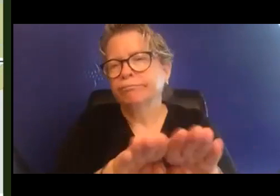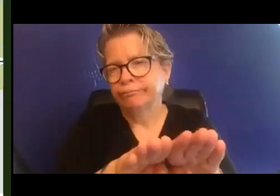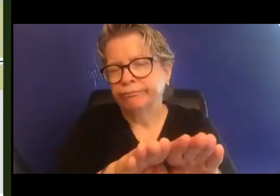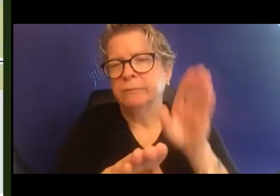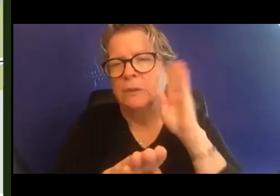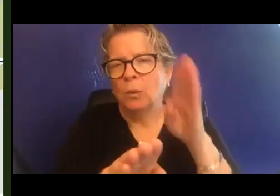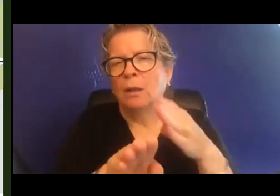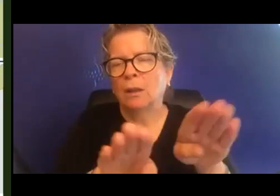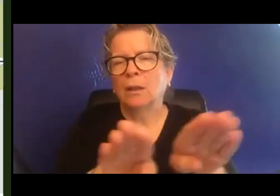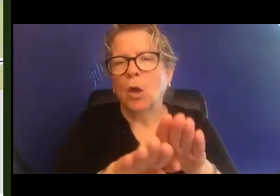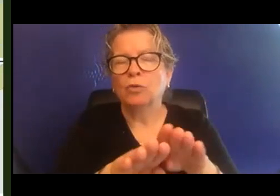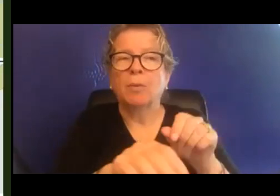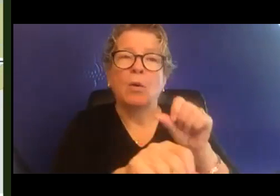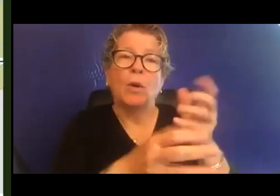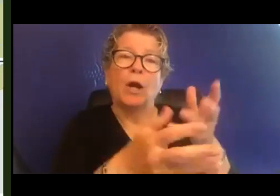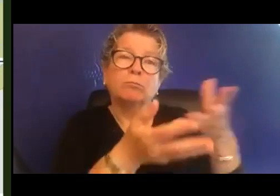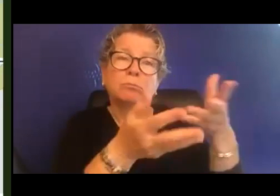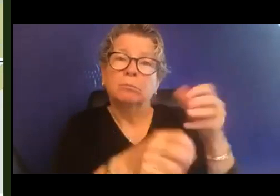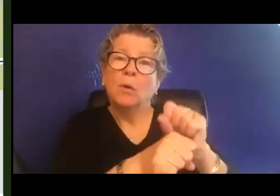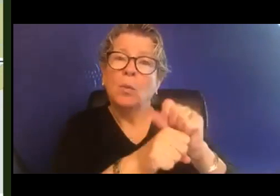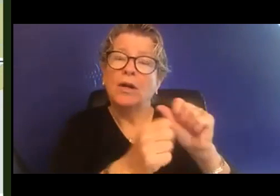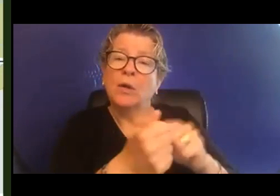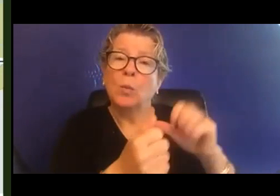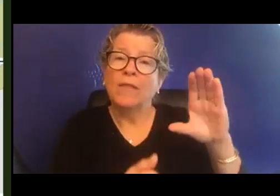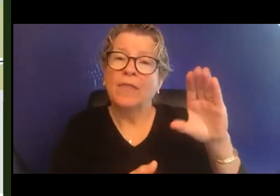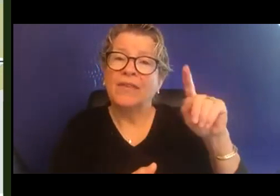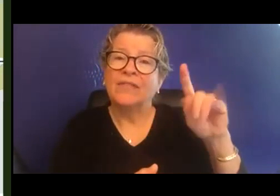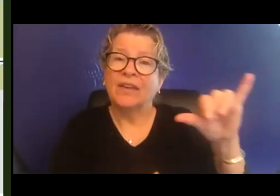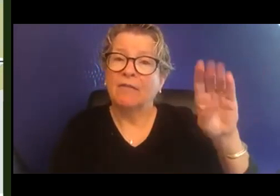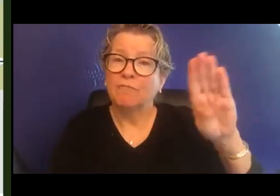We are working with the City of Bellevue, they have looked a the